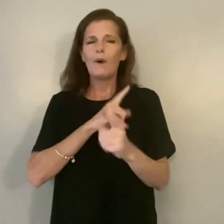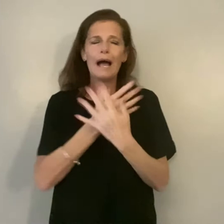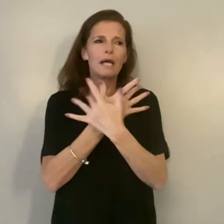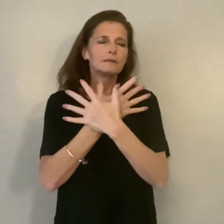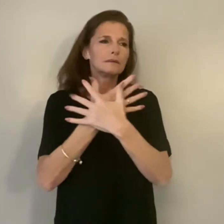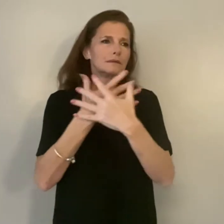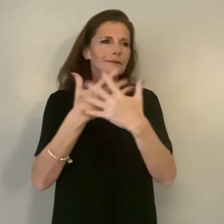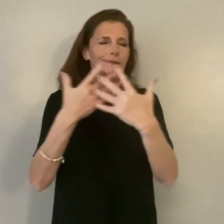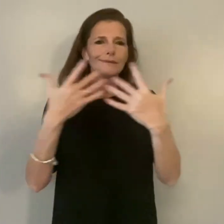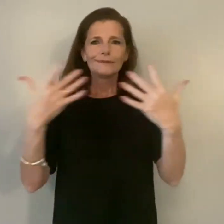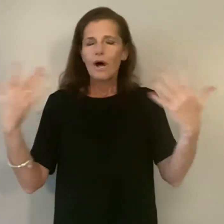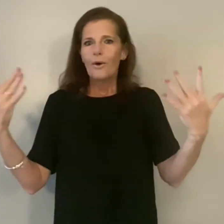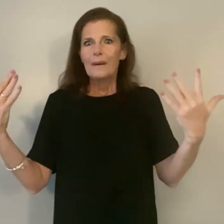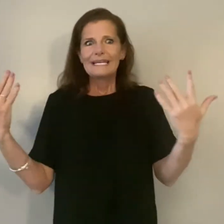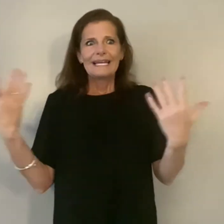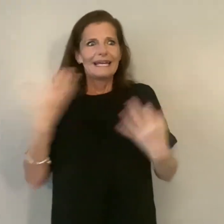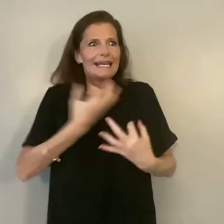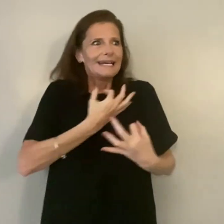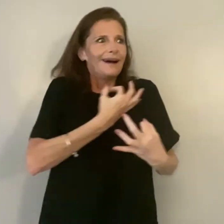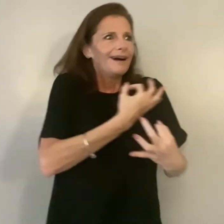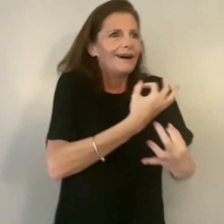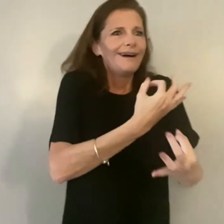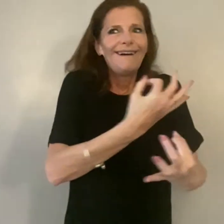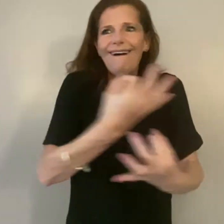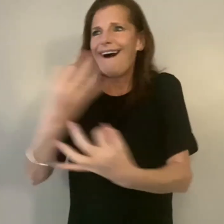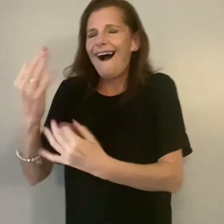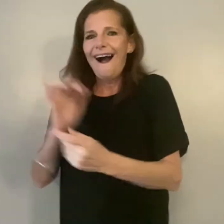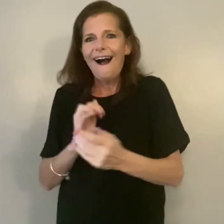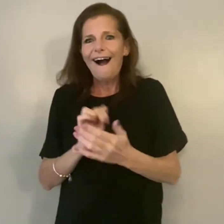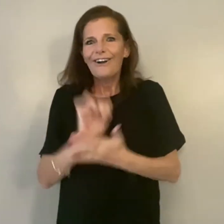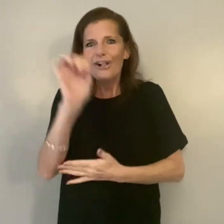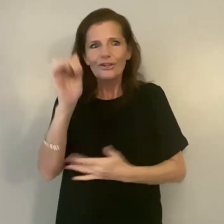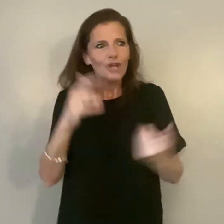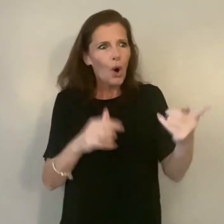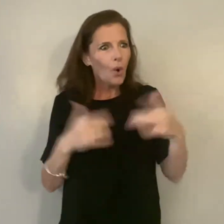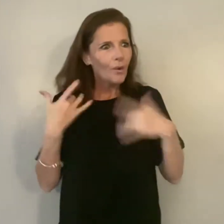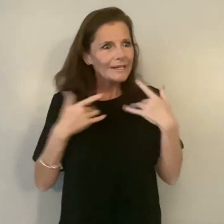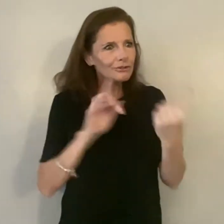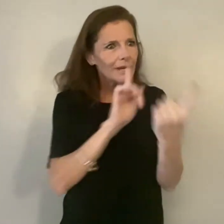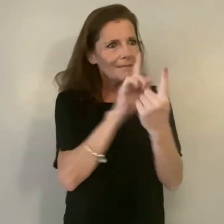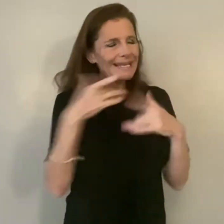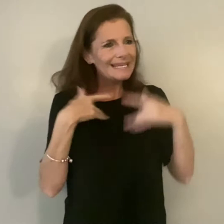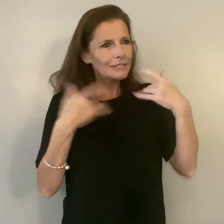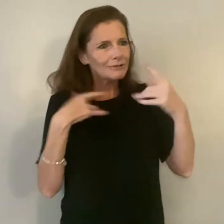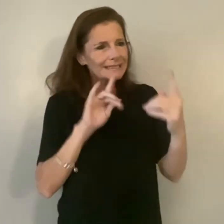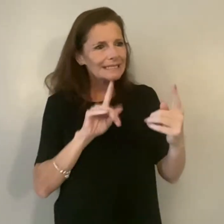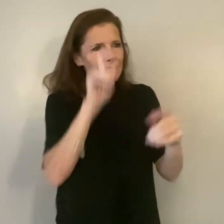because there are so many bright lights, particularly in the cultural sector, that things look interesting and meet someone really interesting and got